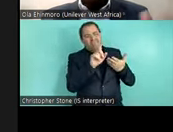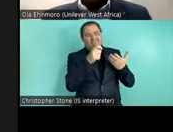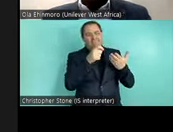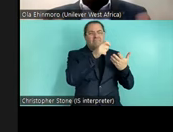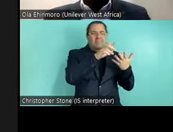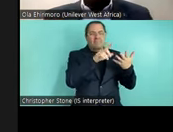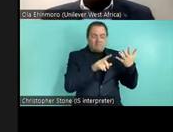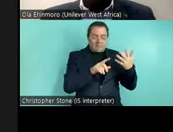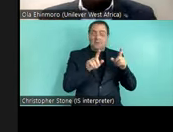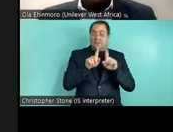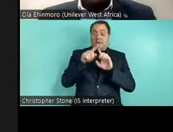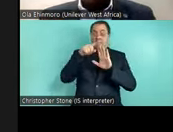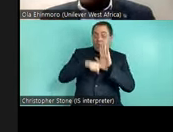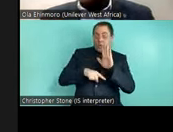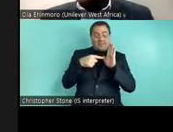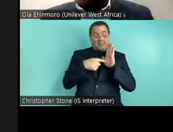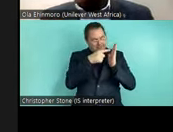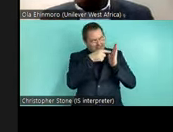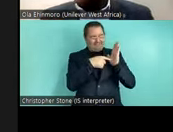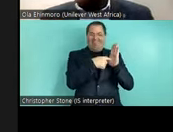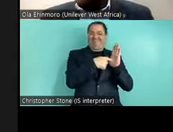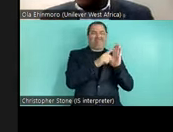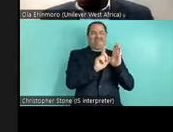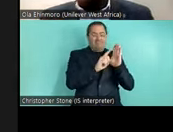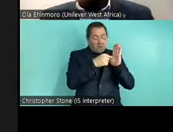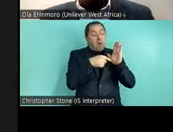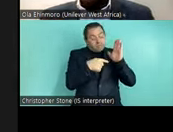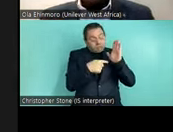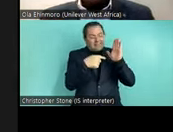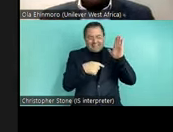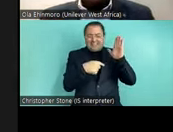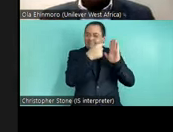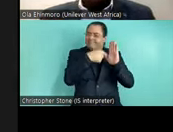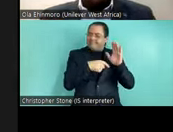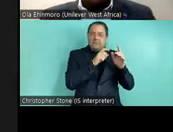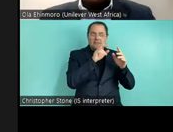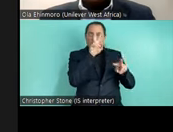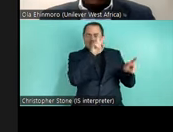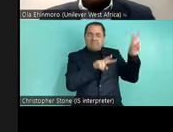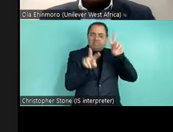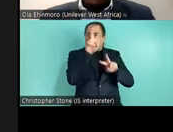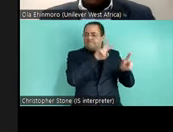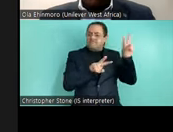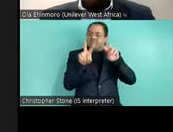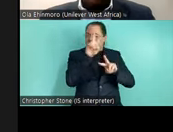of, you know the different diversity that we wanted to drive. 15:07:21 So they did this for us in Nigeria head office.